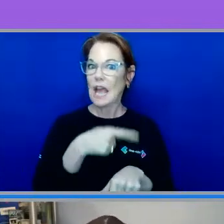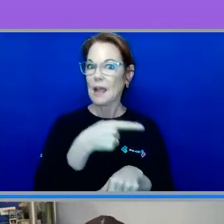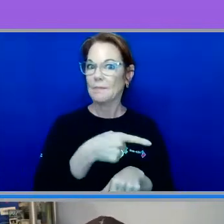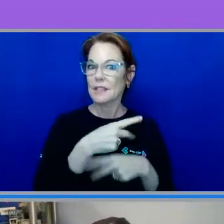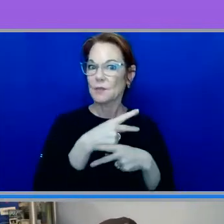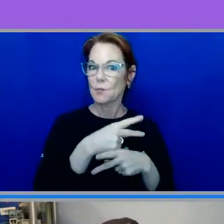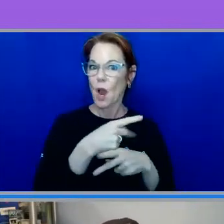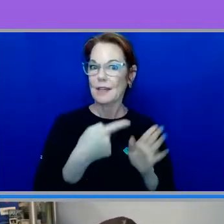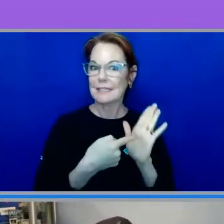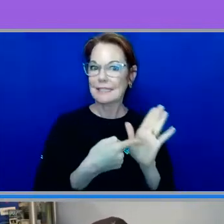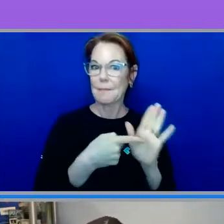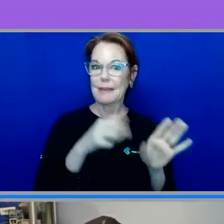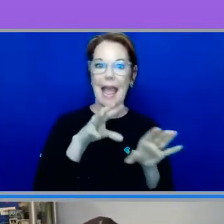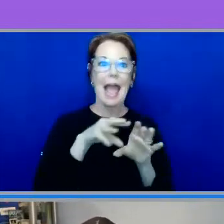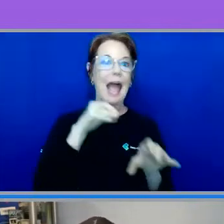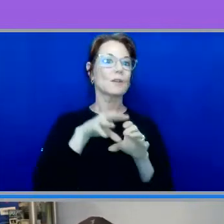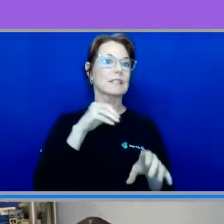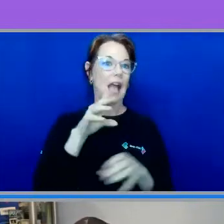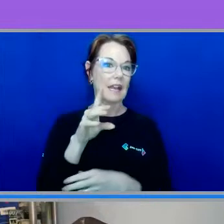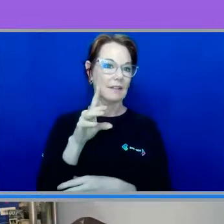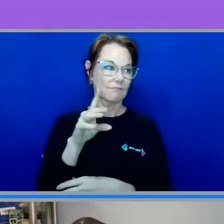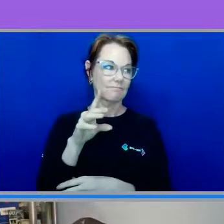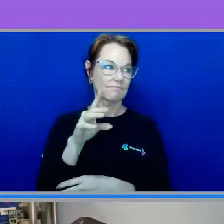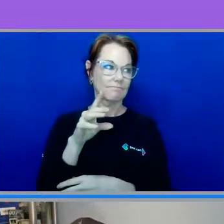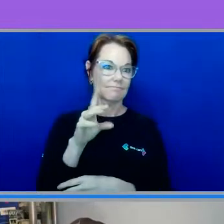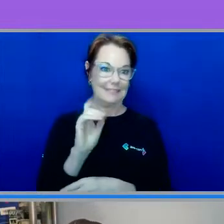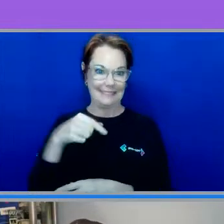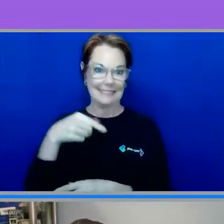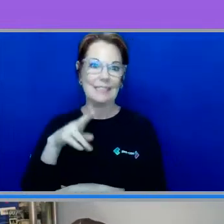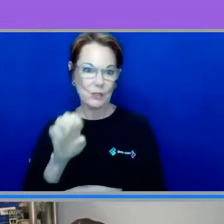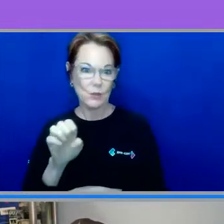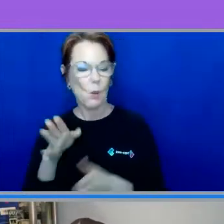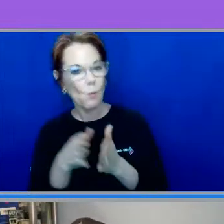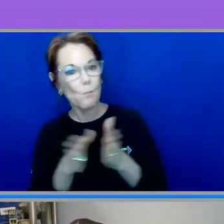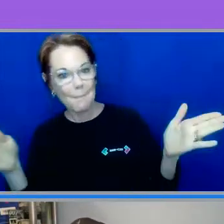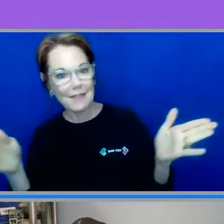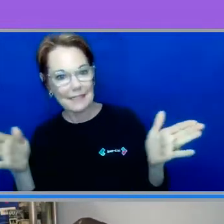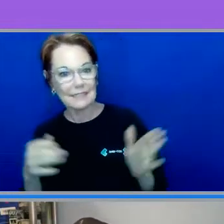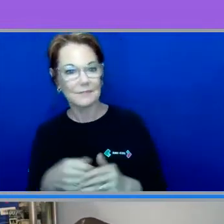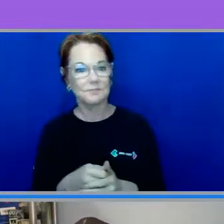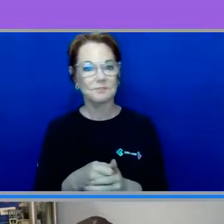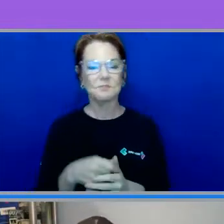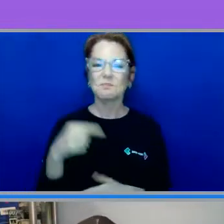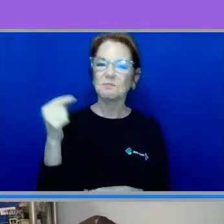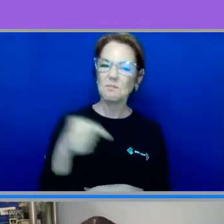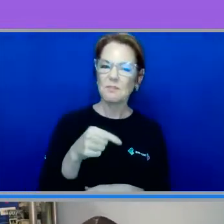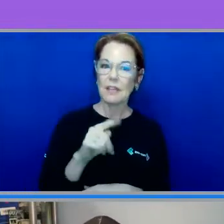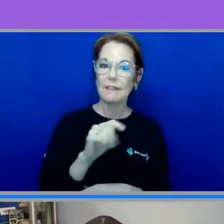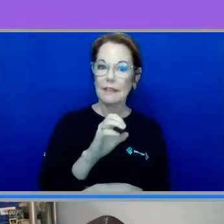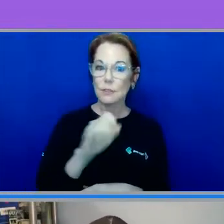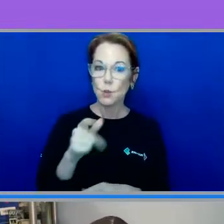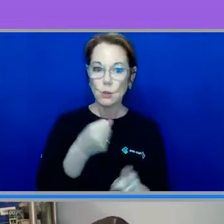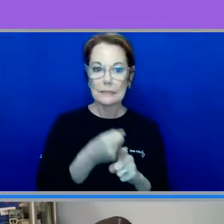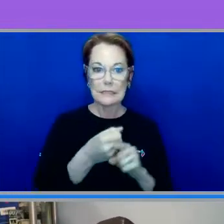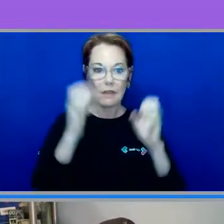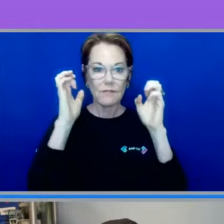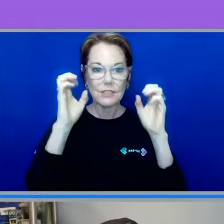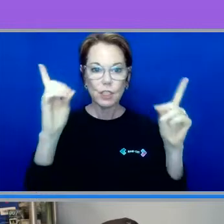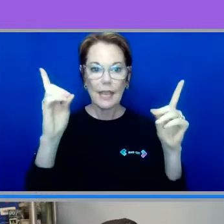has been demoed outside of Deque or publicly. I guess unlike other tools we've discussed,